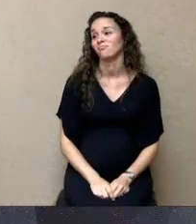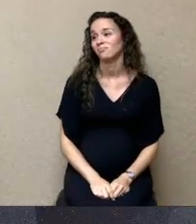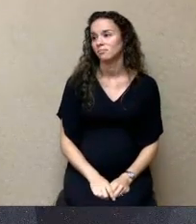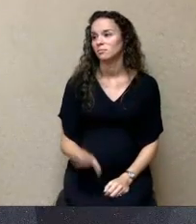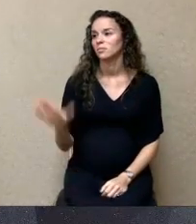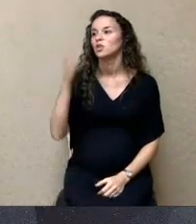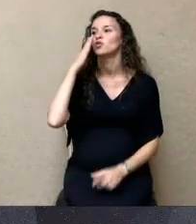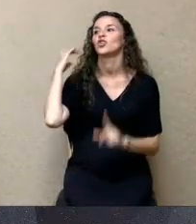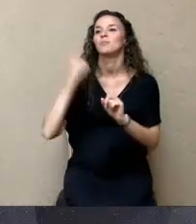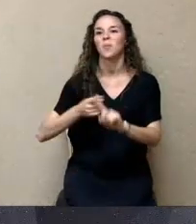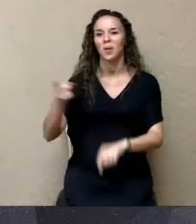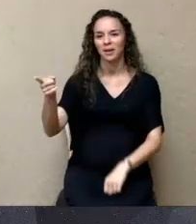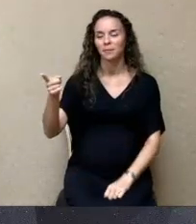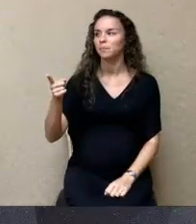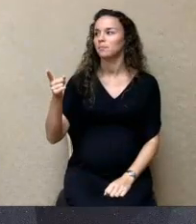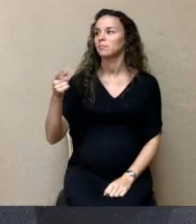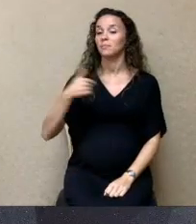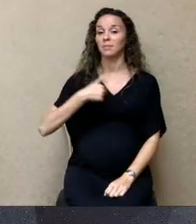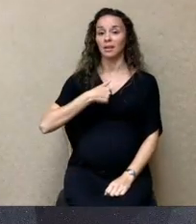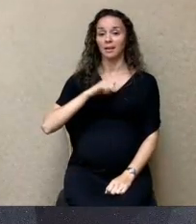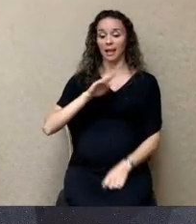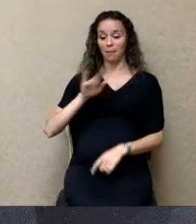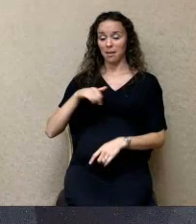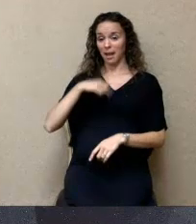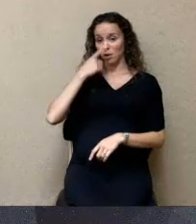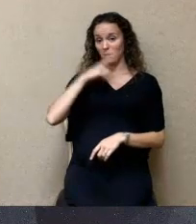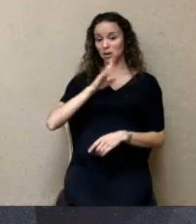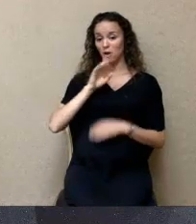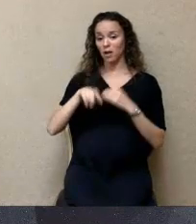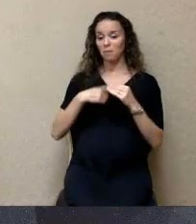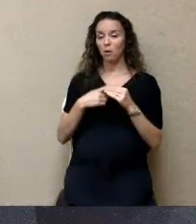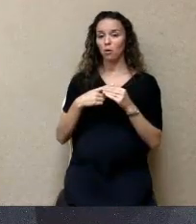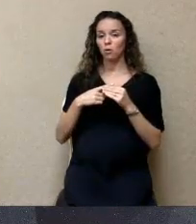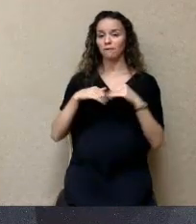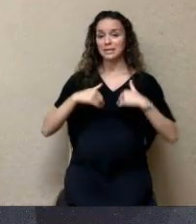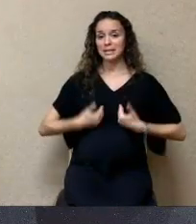That's a great point. I will talk about fatigue with the Eye Gaze systems a little bit.